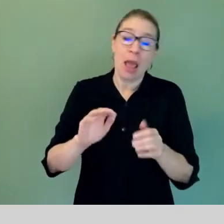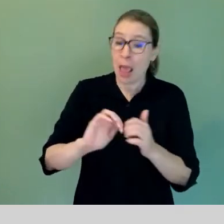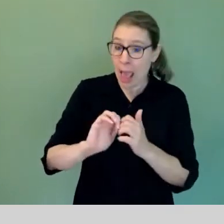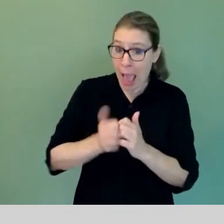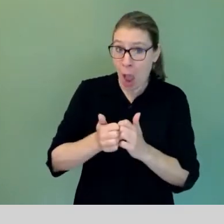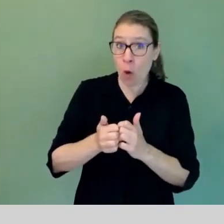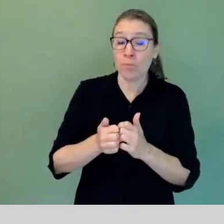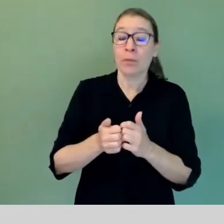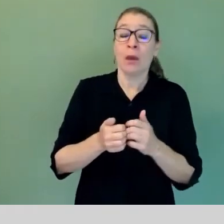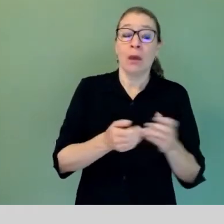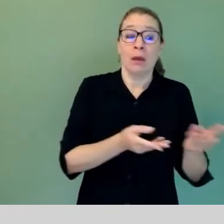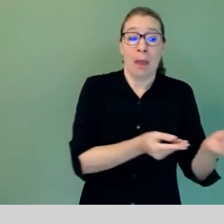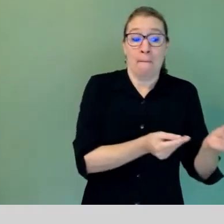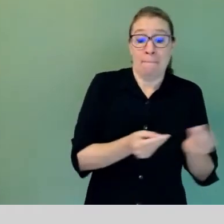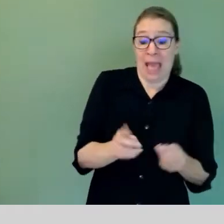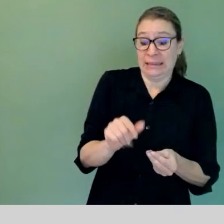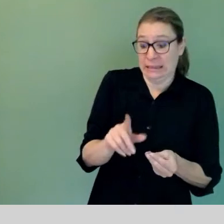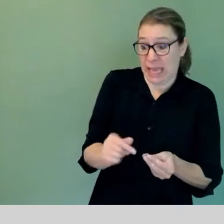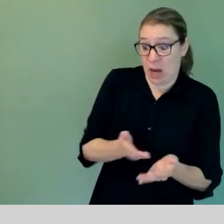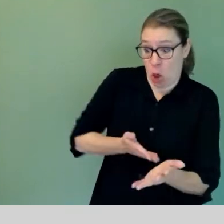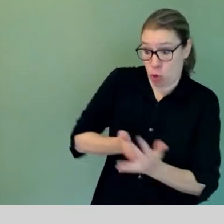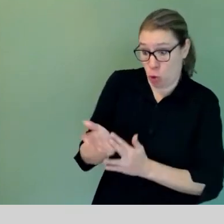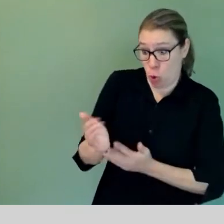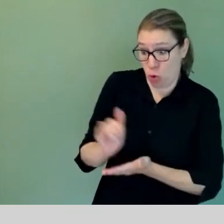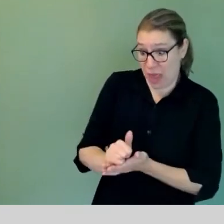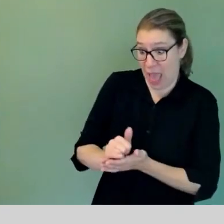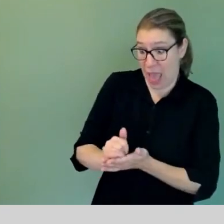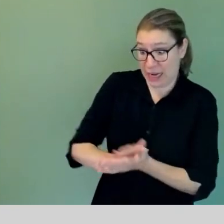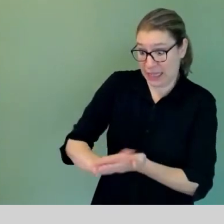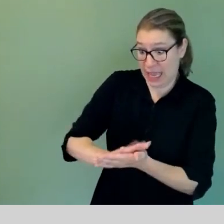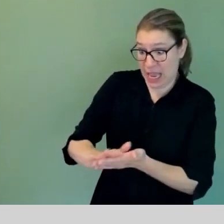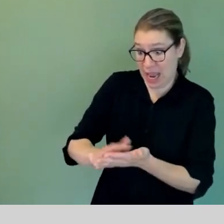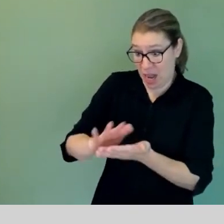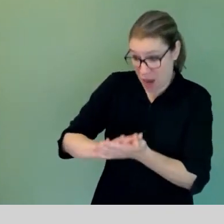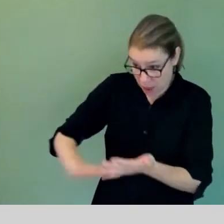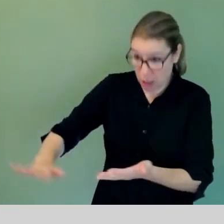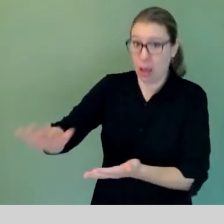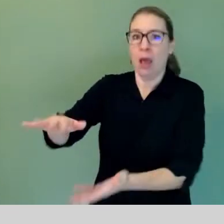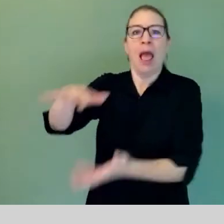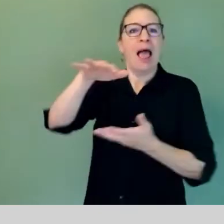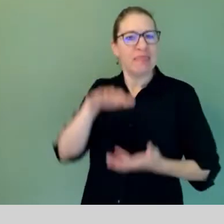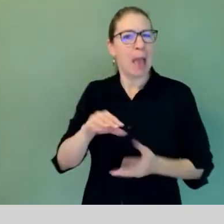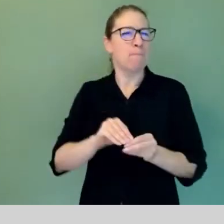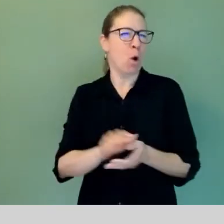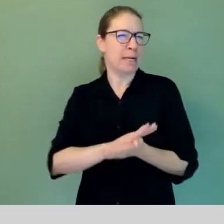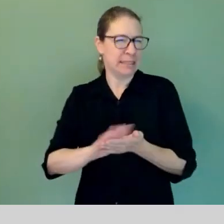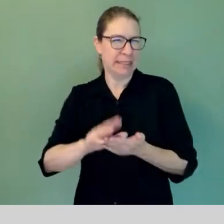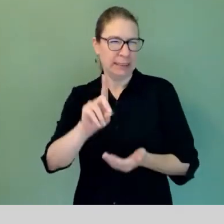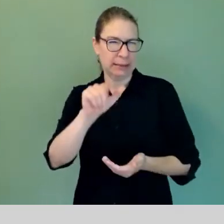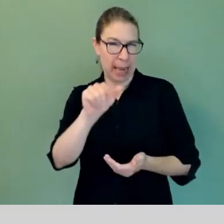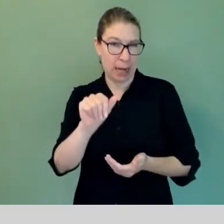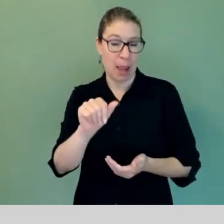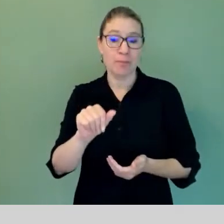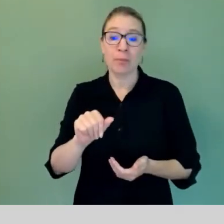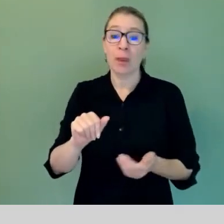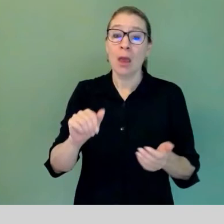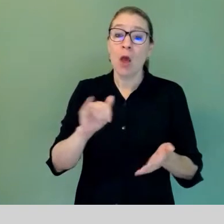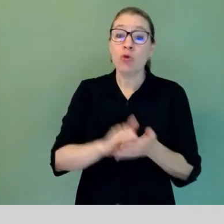that you can pass data through before training your machine learning model so that your data is in a more cleaner state. So these data cleaning